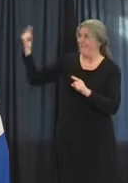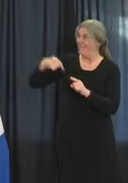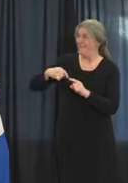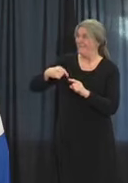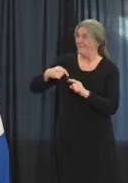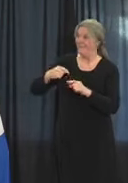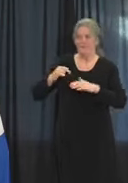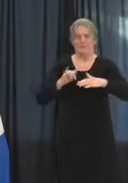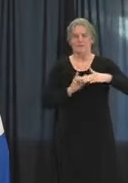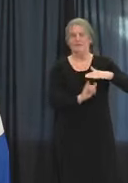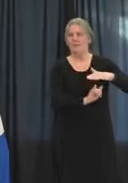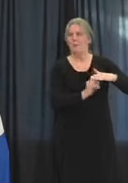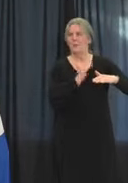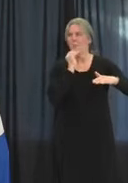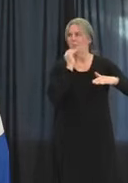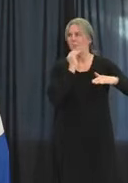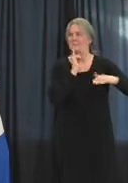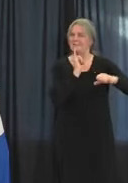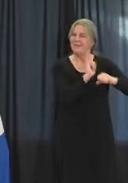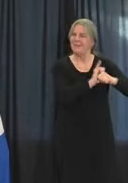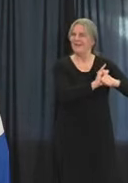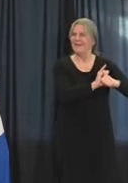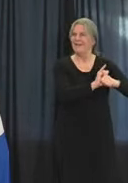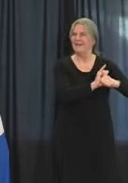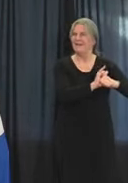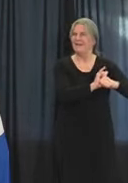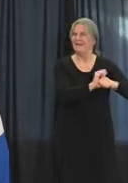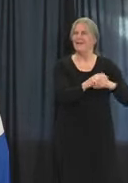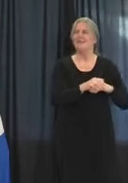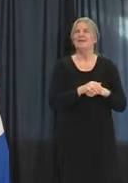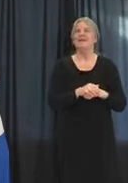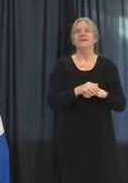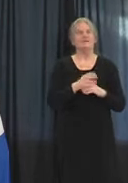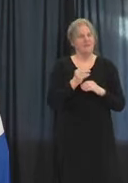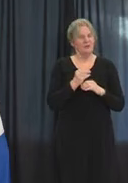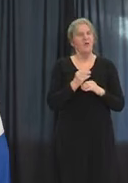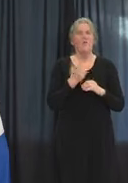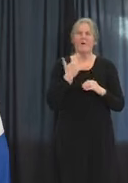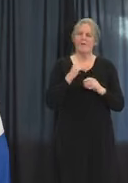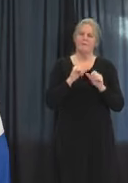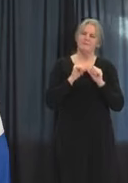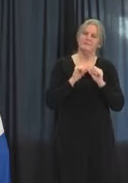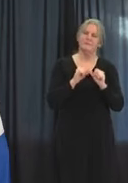do yourself isolating and everybody is counting on each other to make sure that communities are made whole but